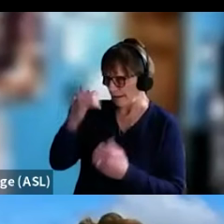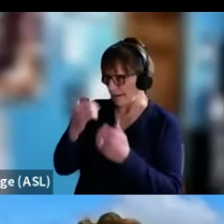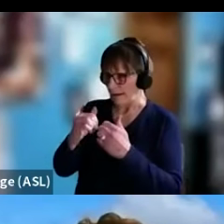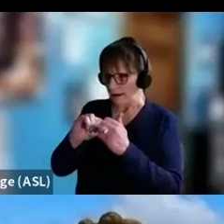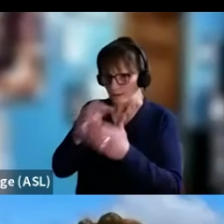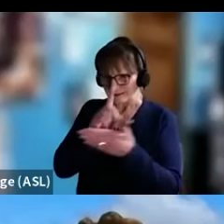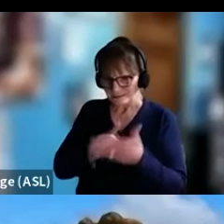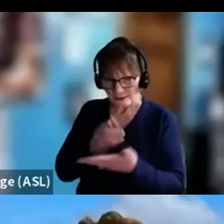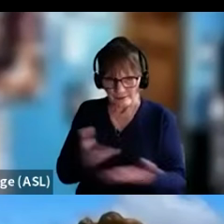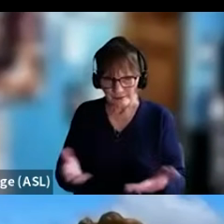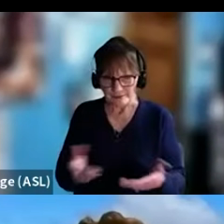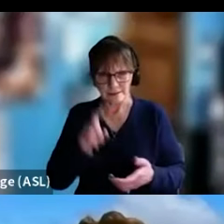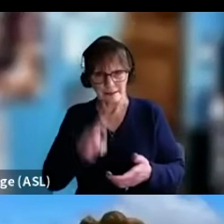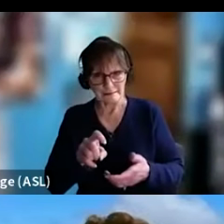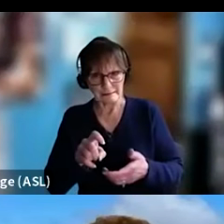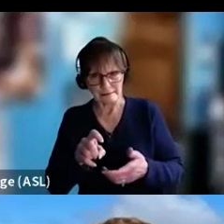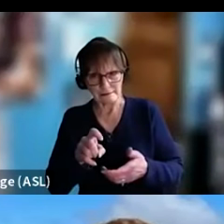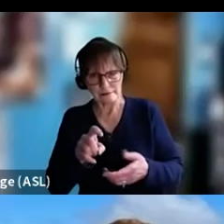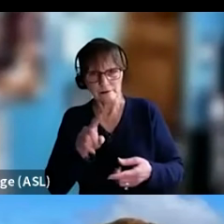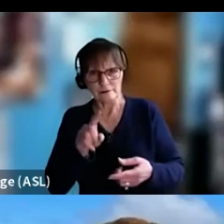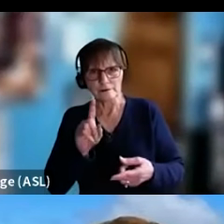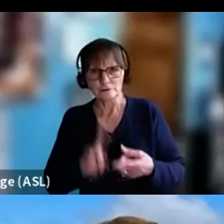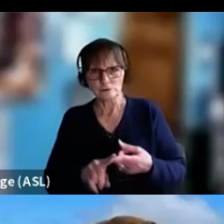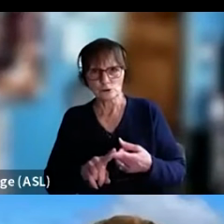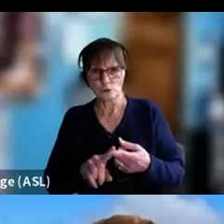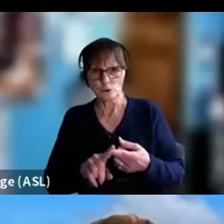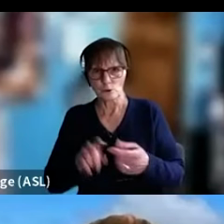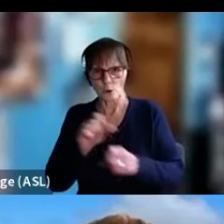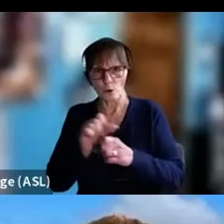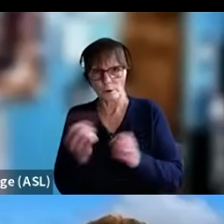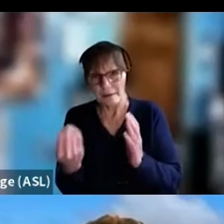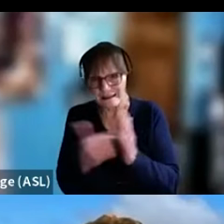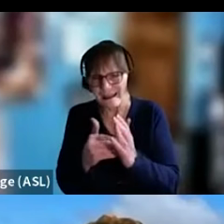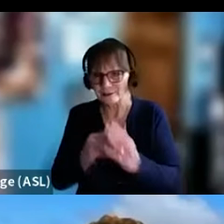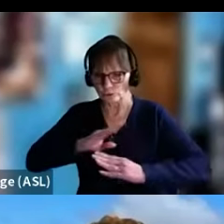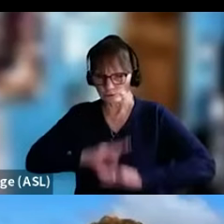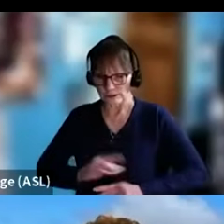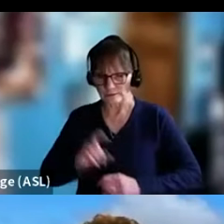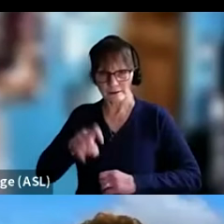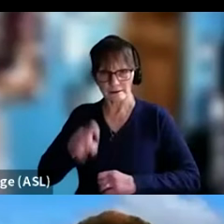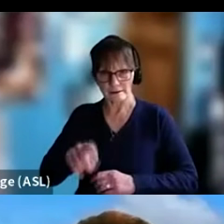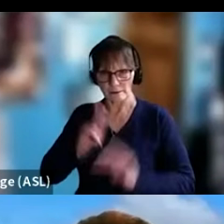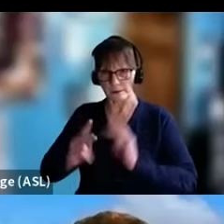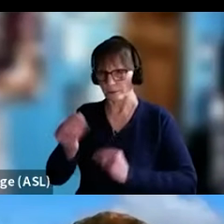and then need to rework them in some cases to actually meet the needs of what people are telling us are their needs.